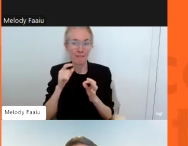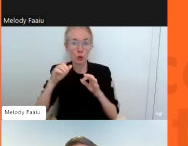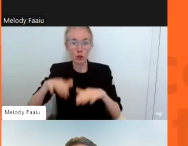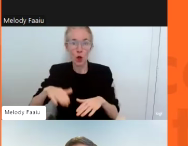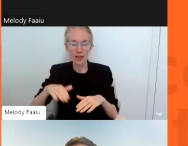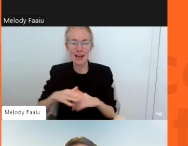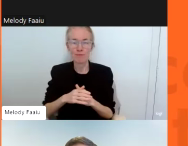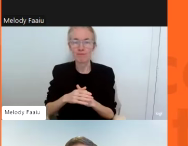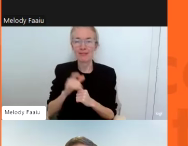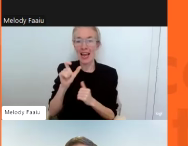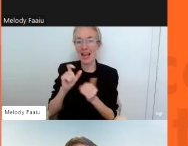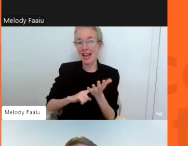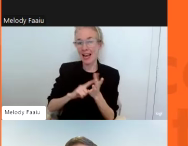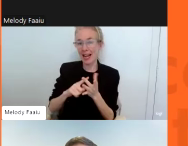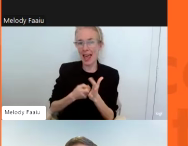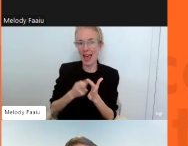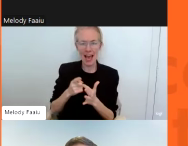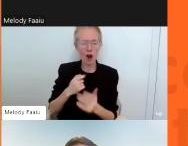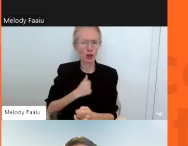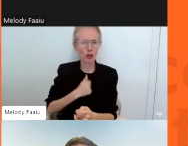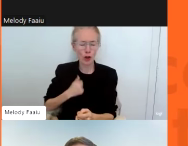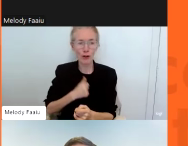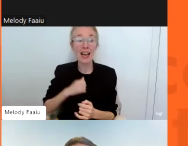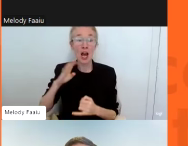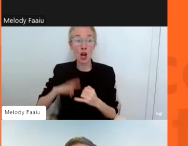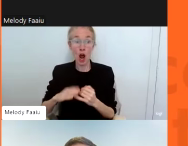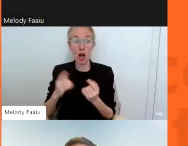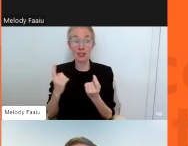and the last thing I'll talk about is the perspective of the average